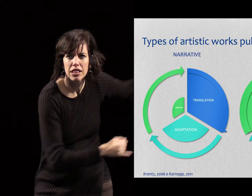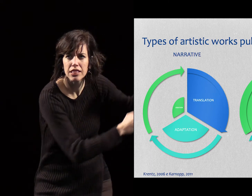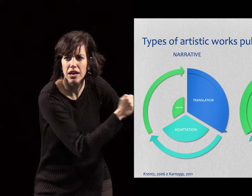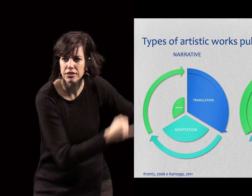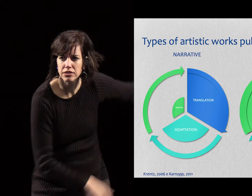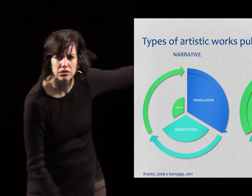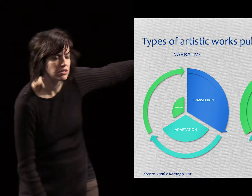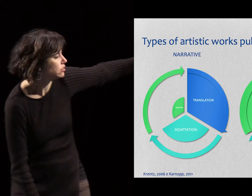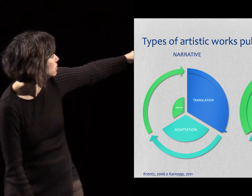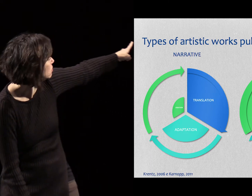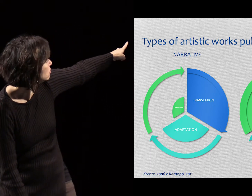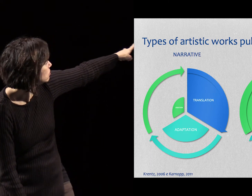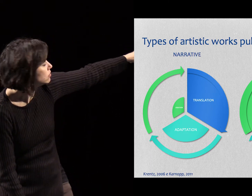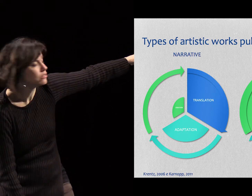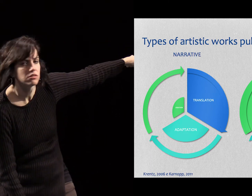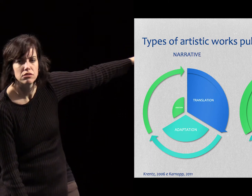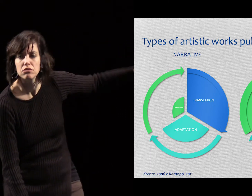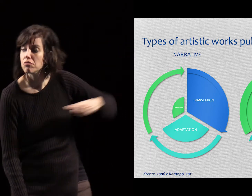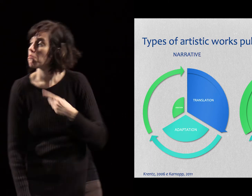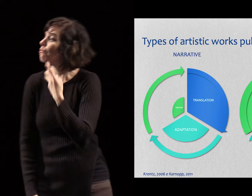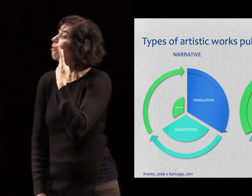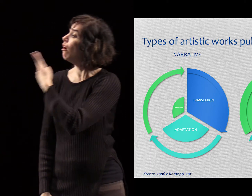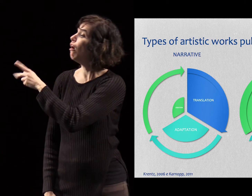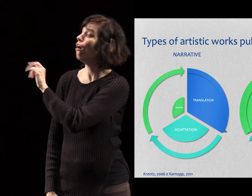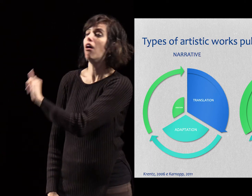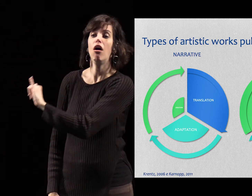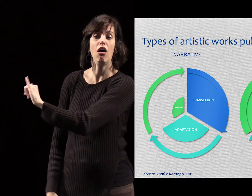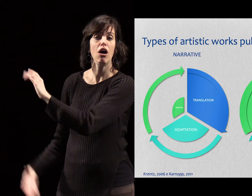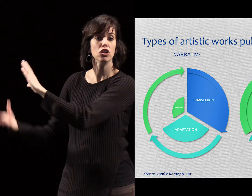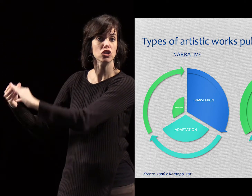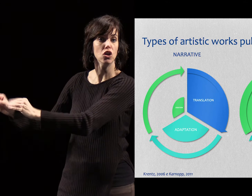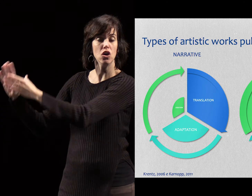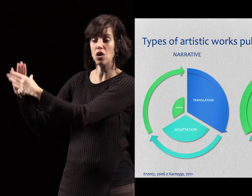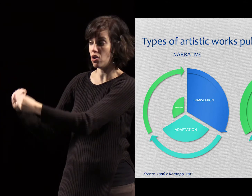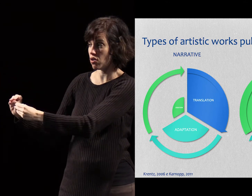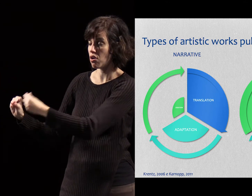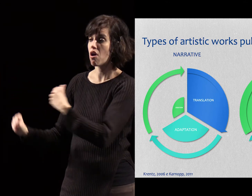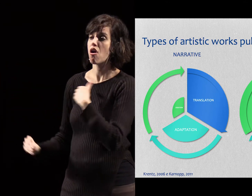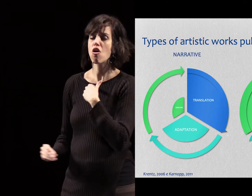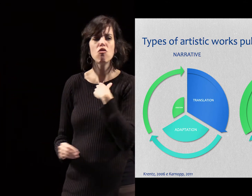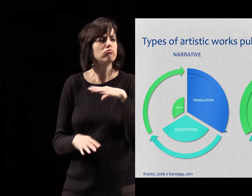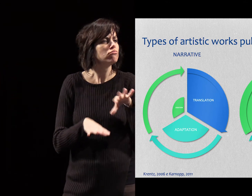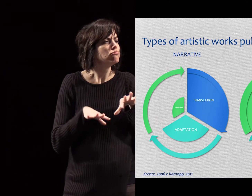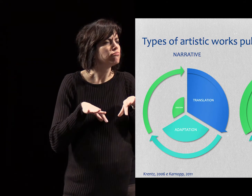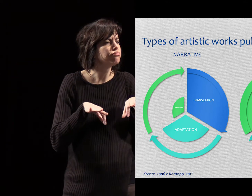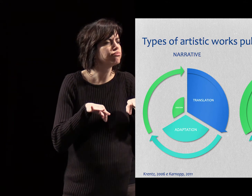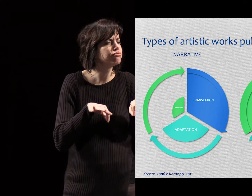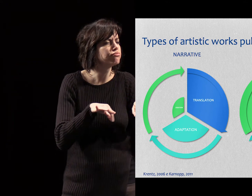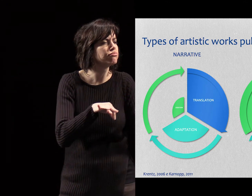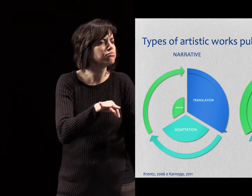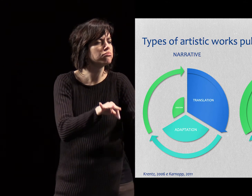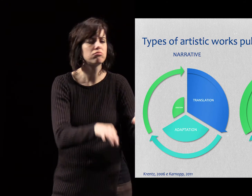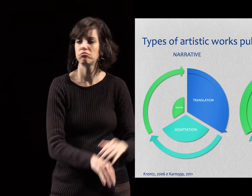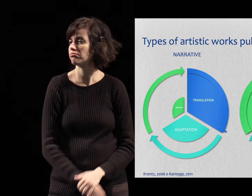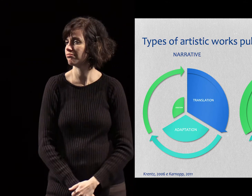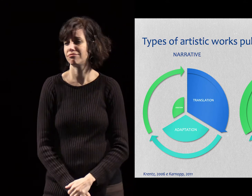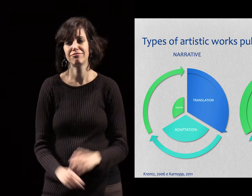you can see the person's last name on the slide--Krentz. I thought that was an interesting view of a narrative.